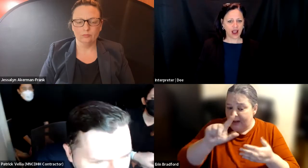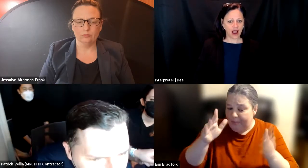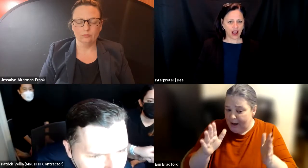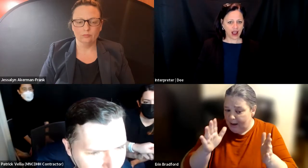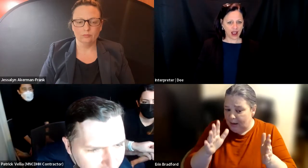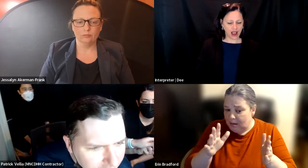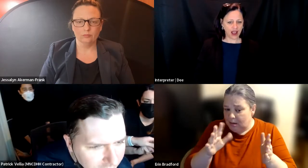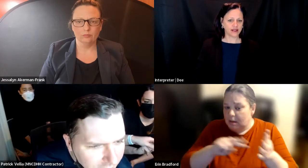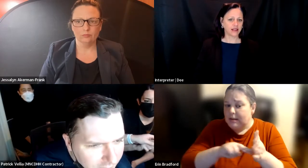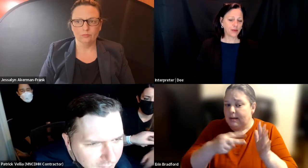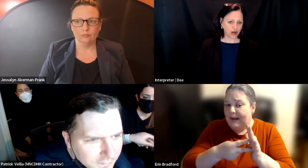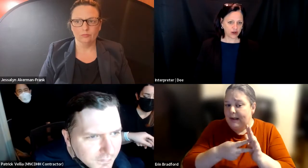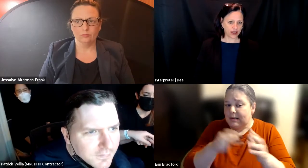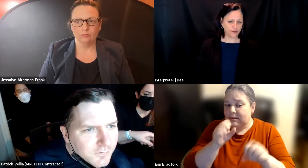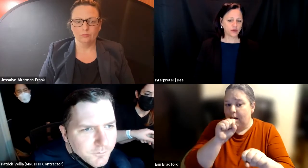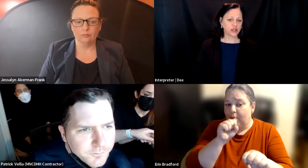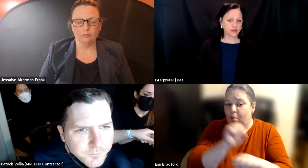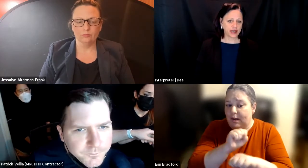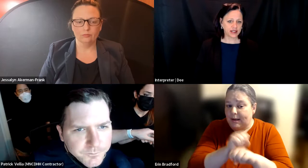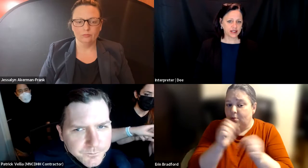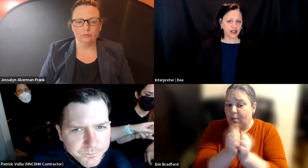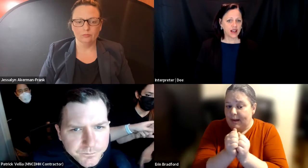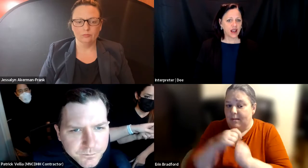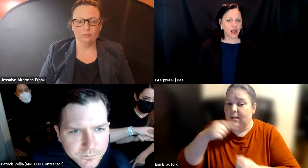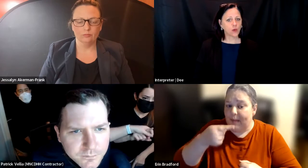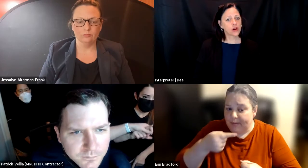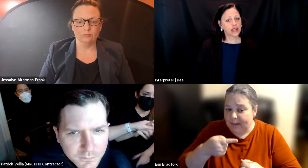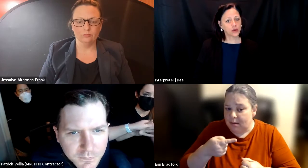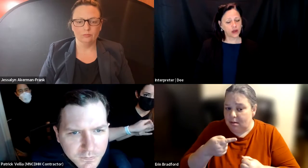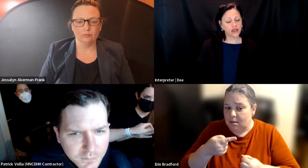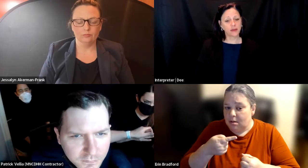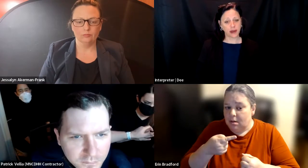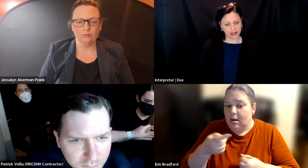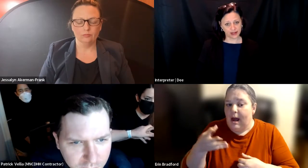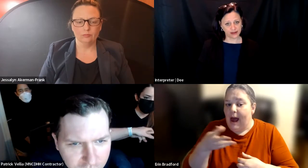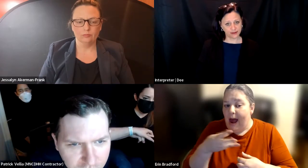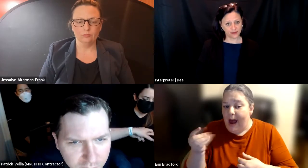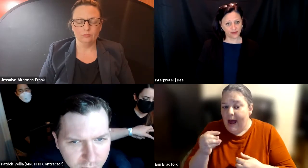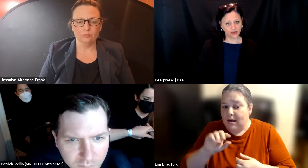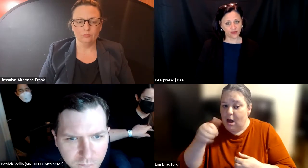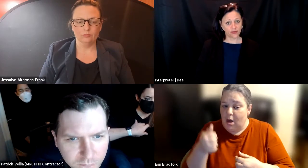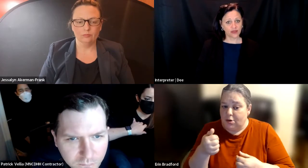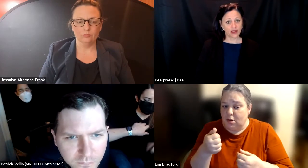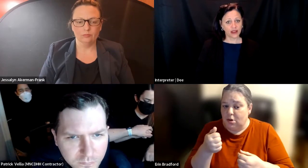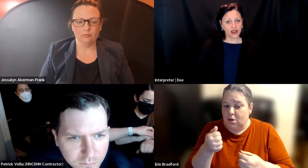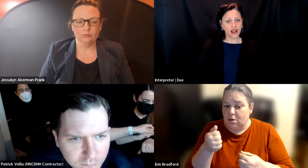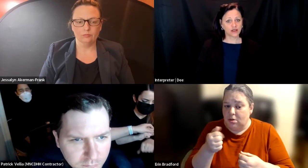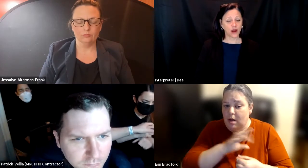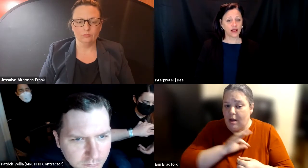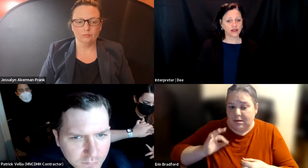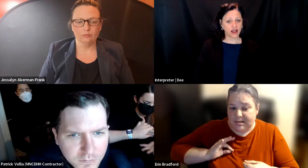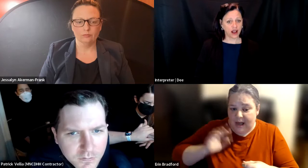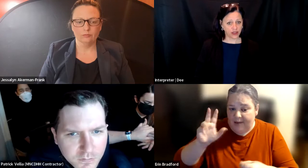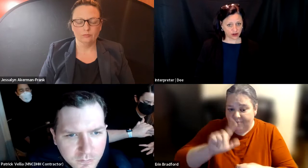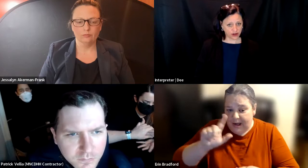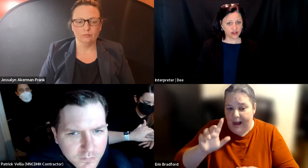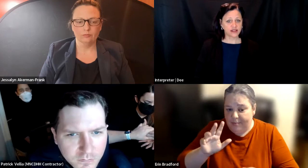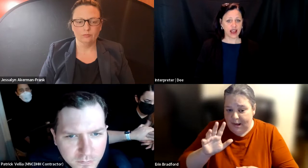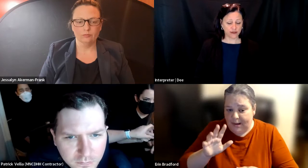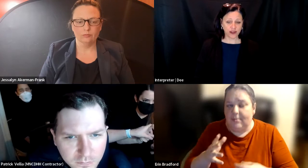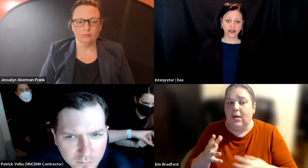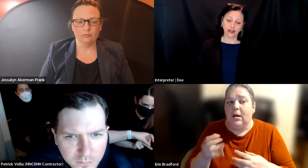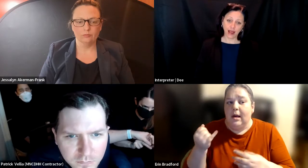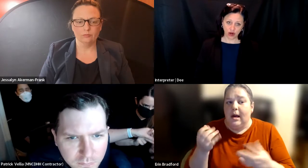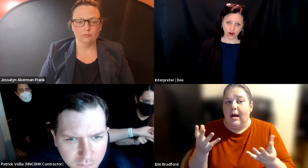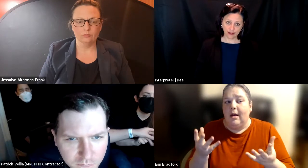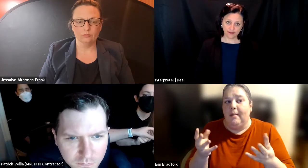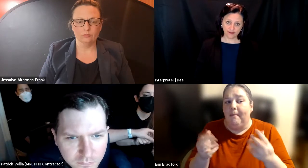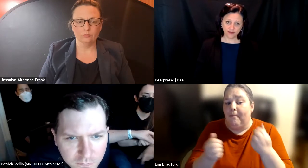with them?